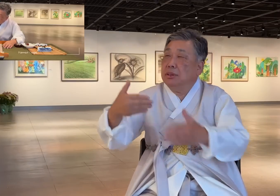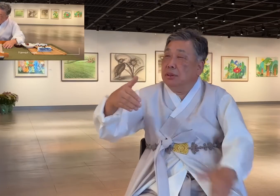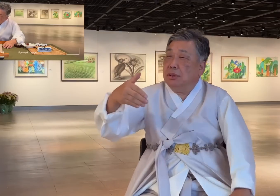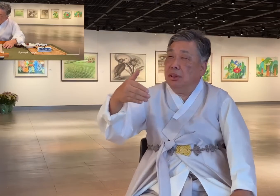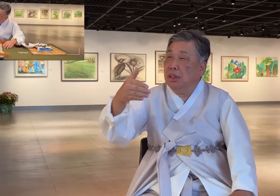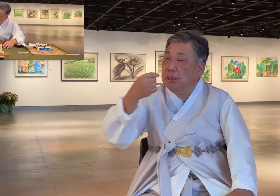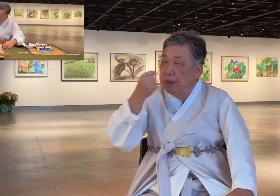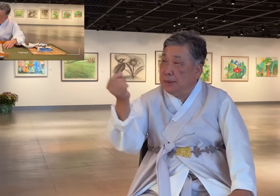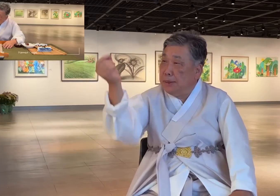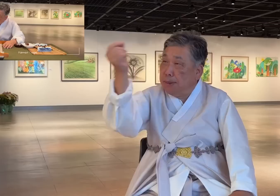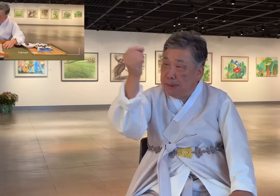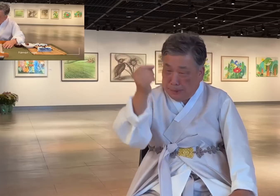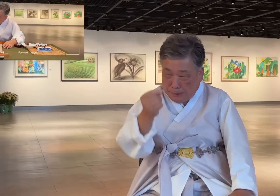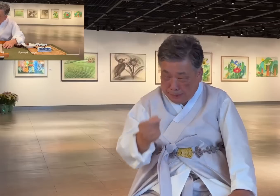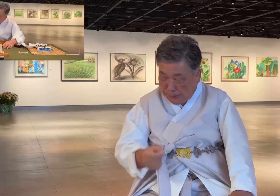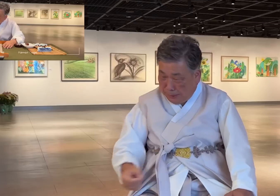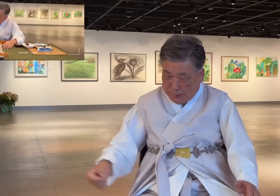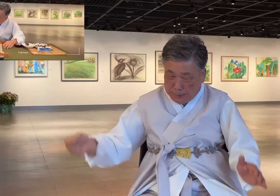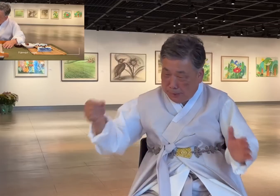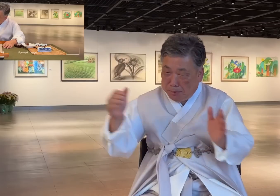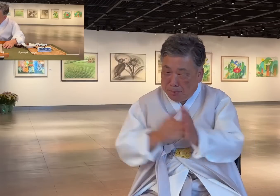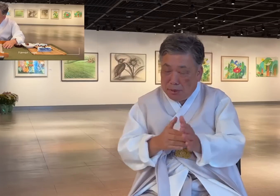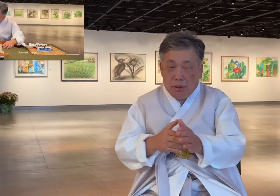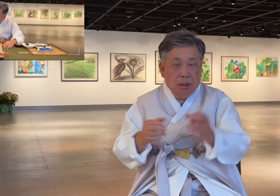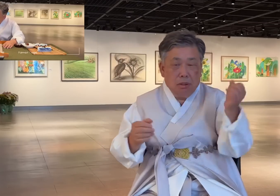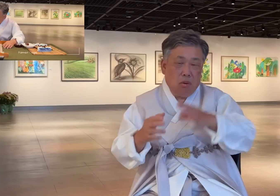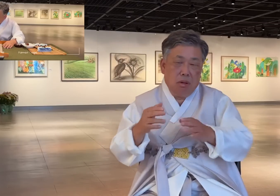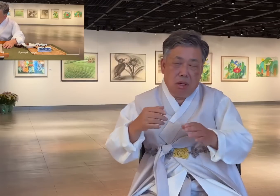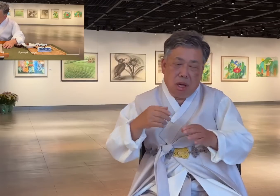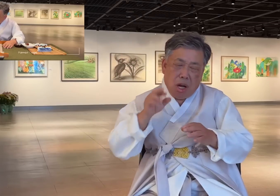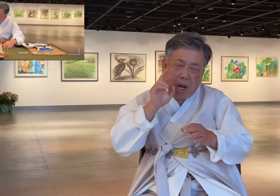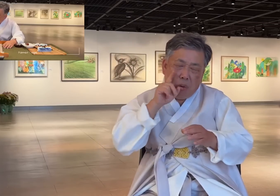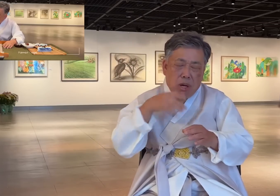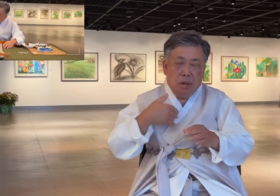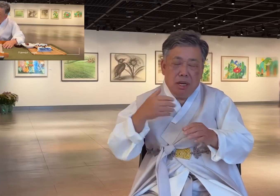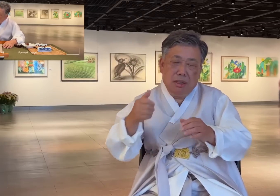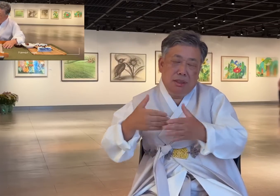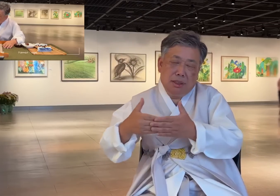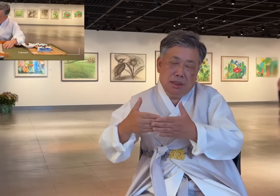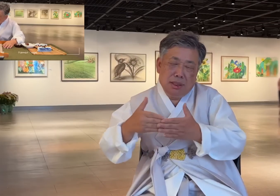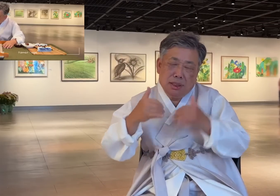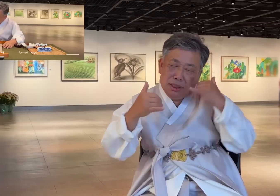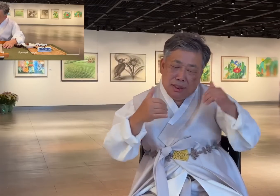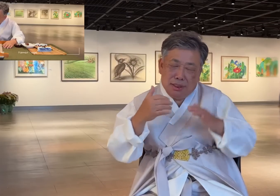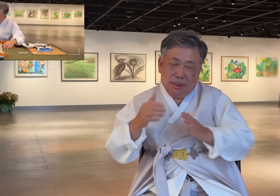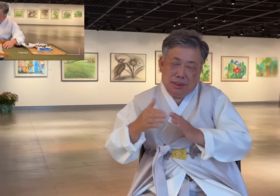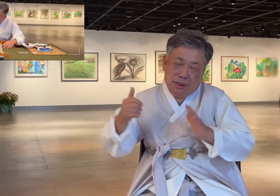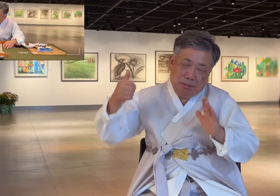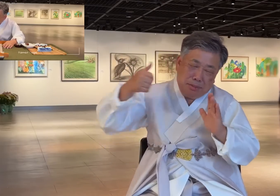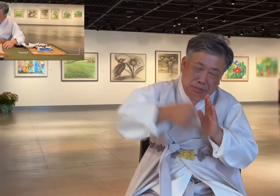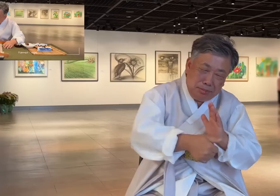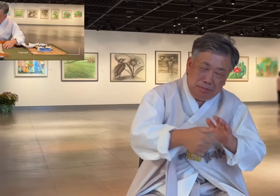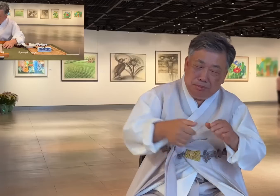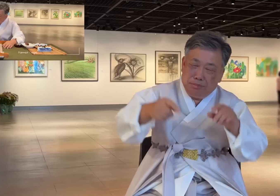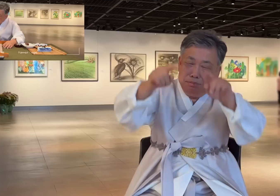I studied and practiced. I was afraid I might make a mistake, so I called again and visited,